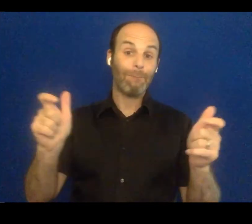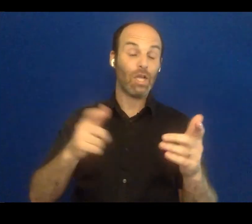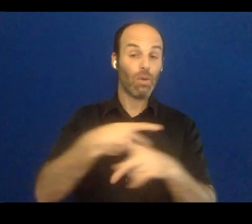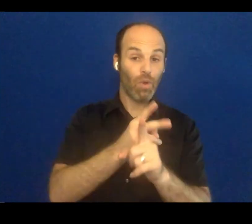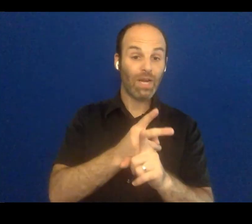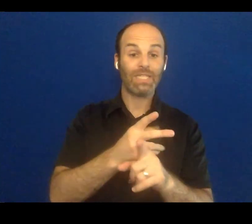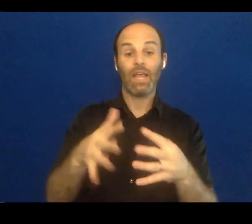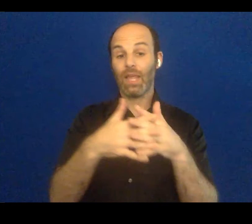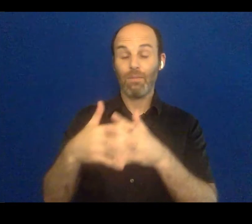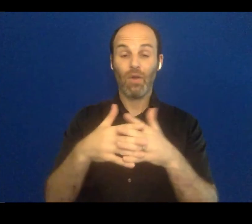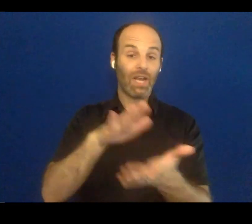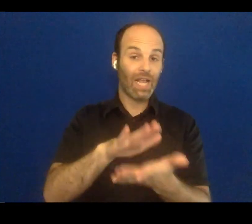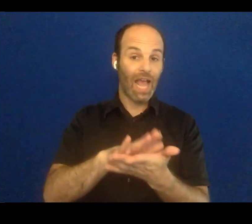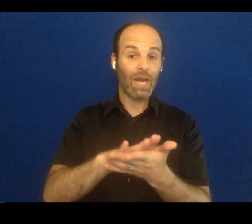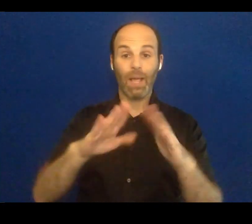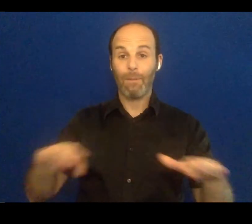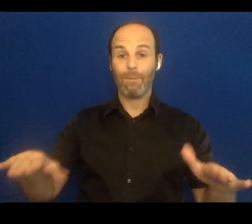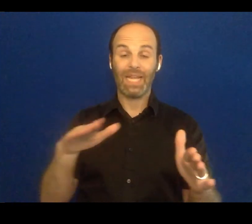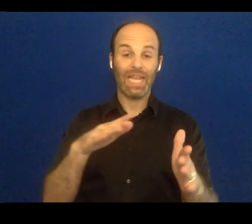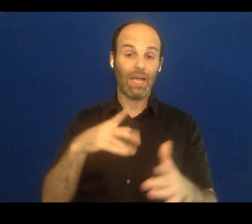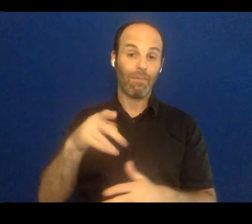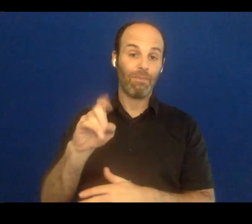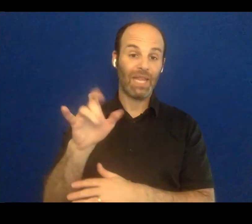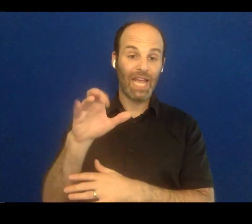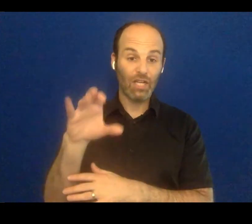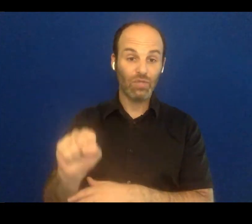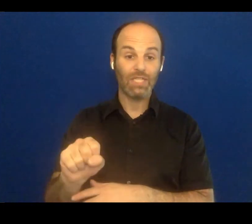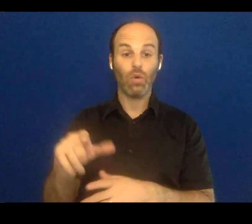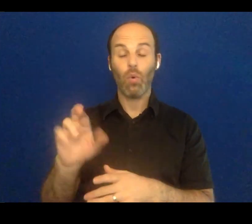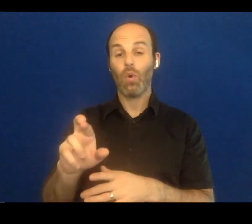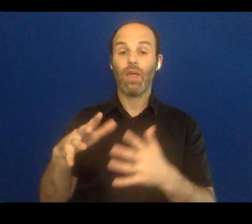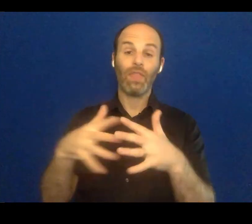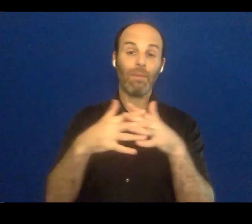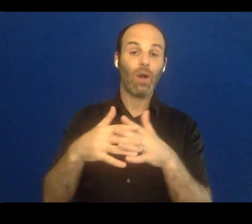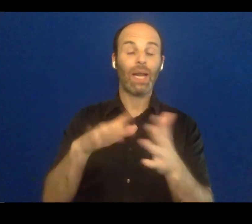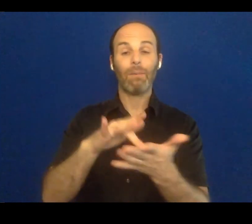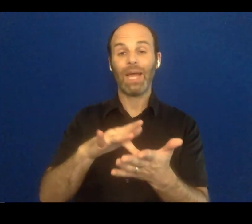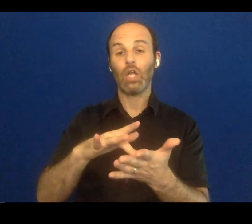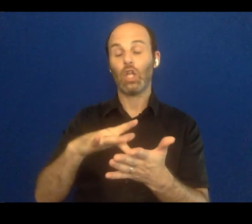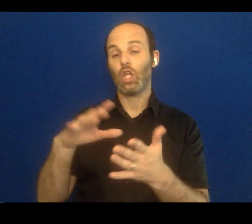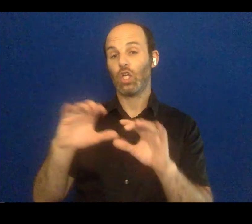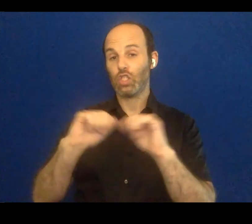WITH THE AMERICAN ACADEMY OF PEDIATRICS. FOR PEOPLE OUTSIDE OF THE FIELD,